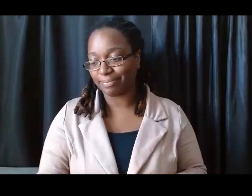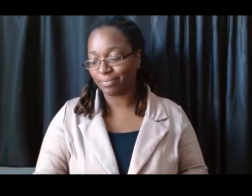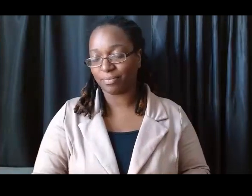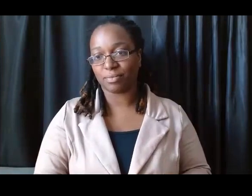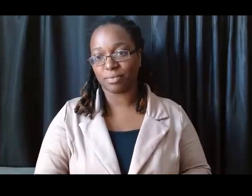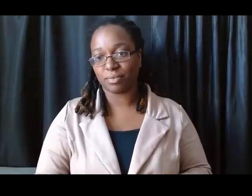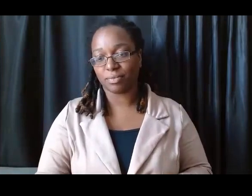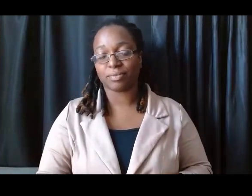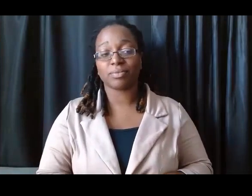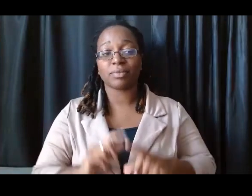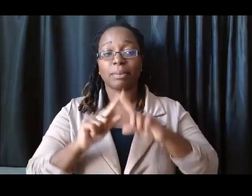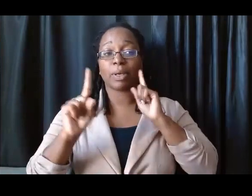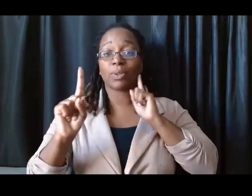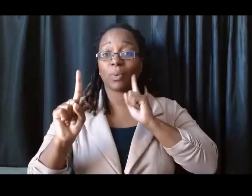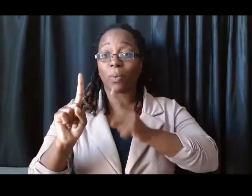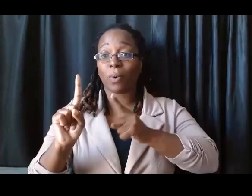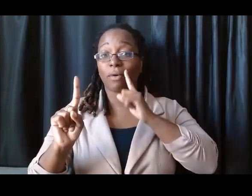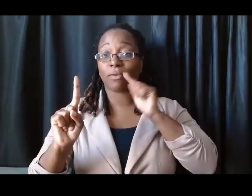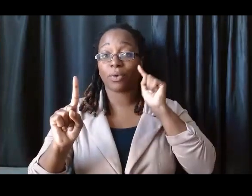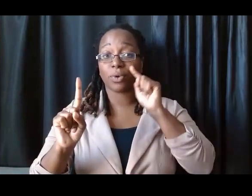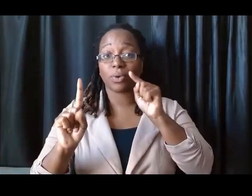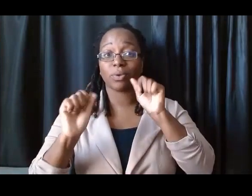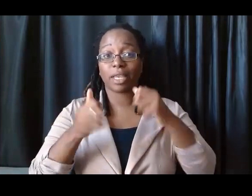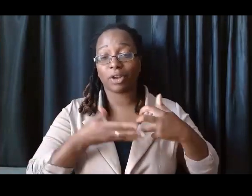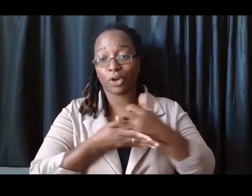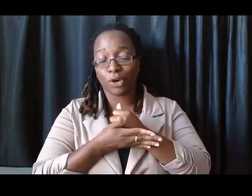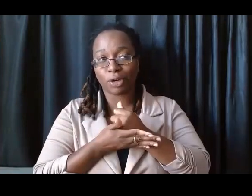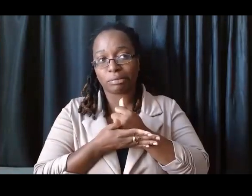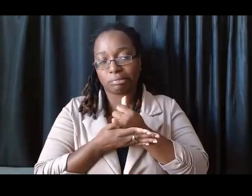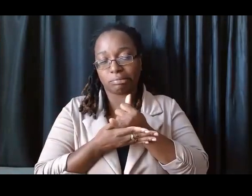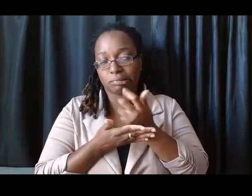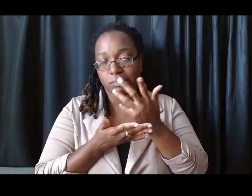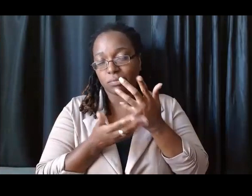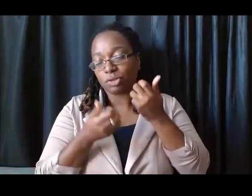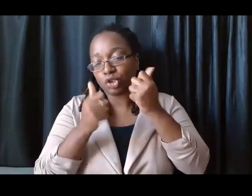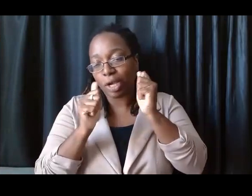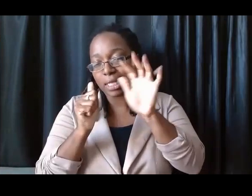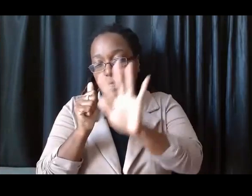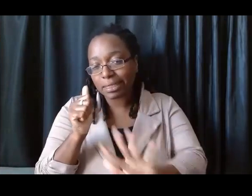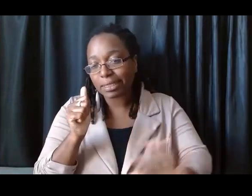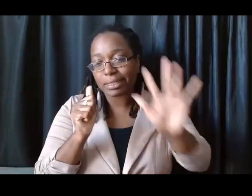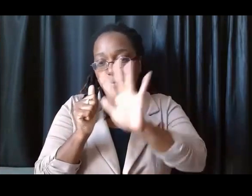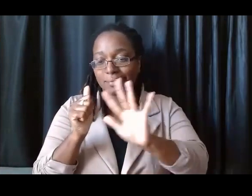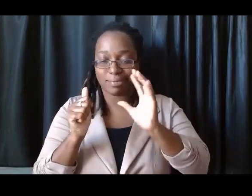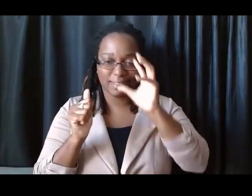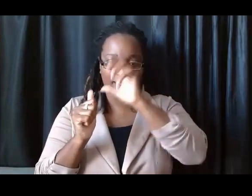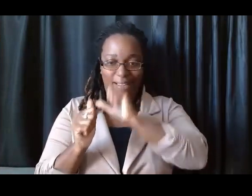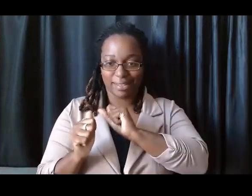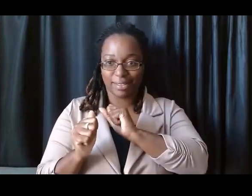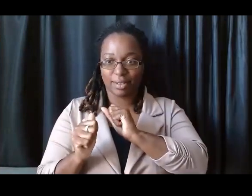The goal is for you to be making an educated guess. So rather than just saying this is what